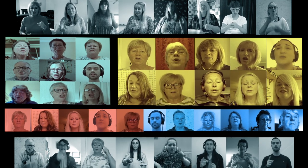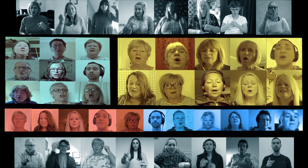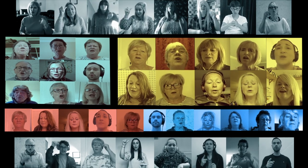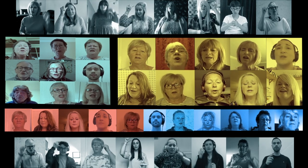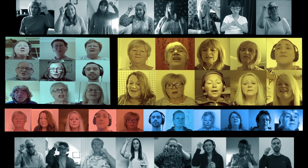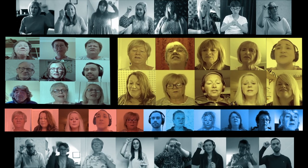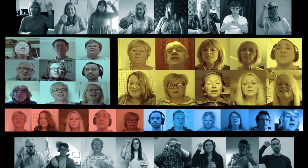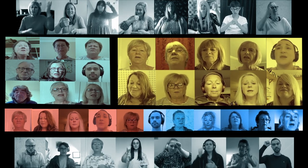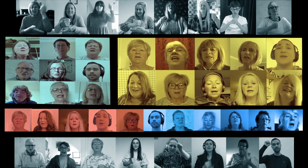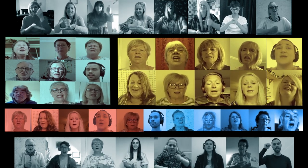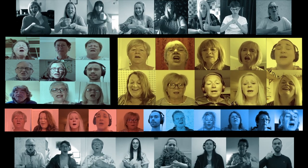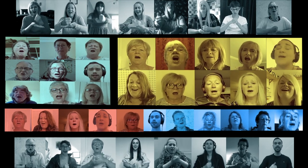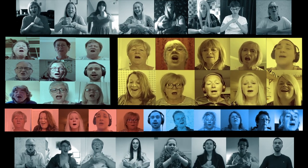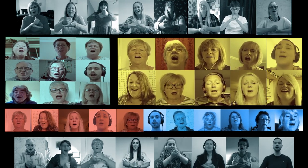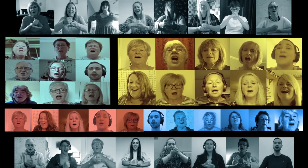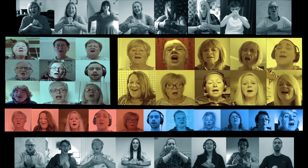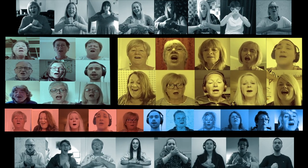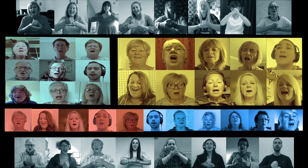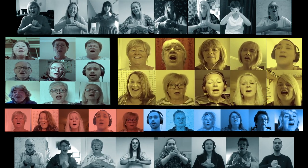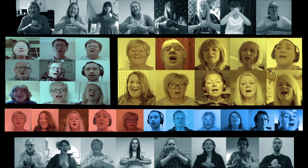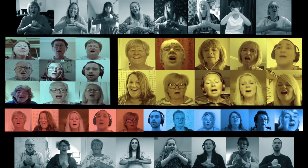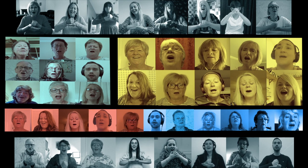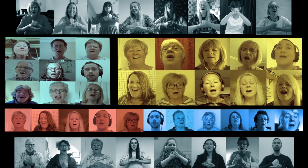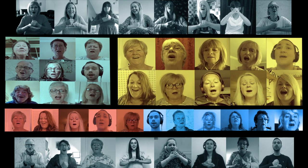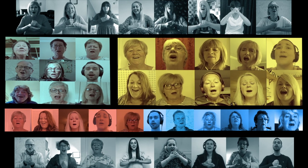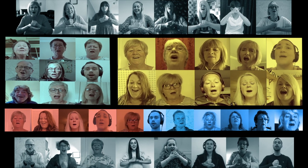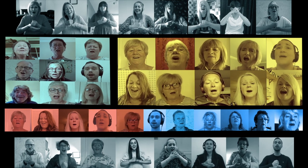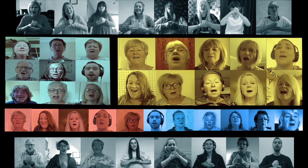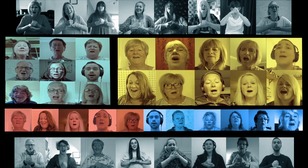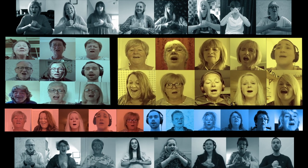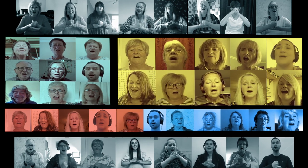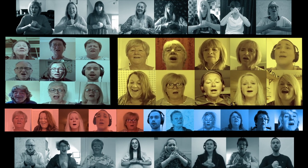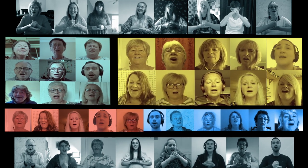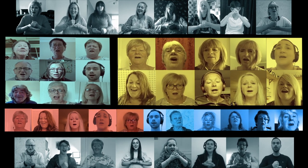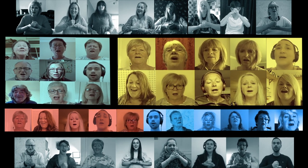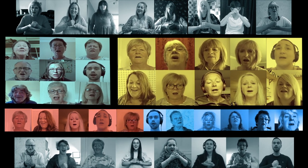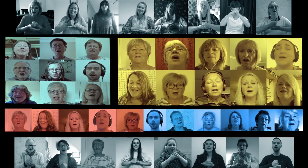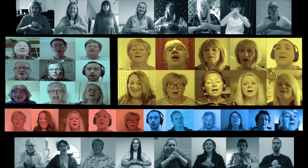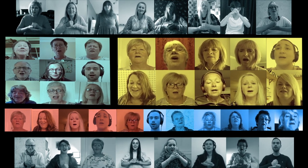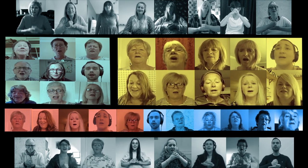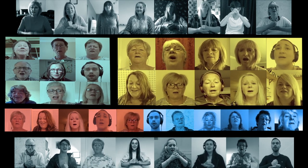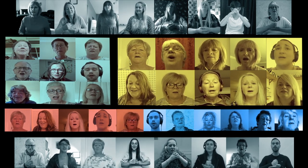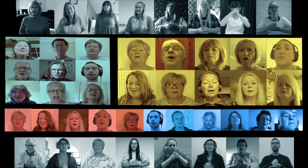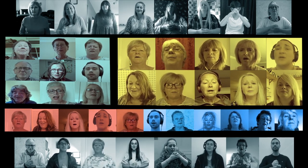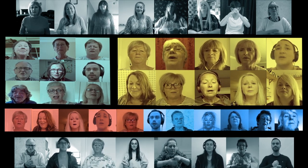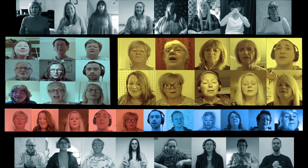You know you’re lifting me up